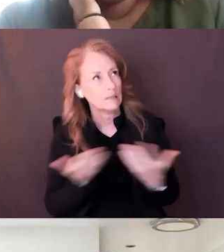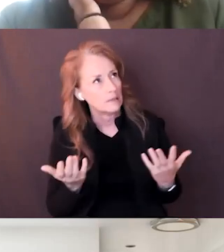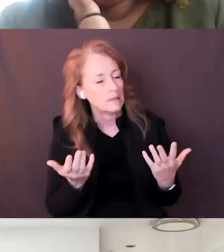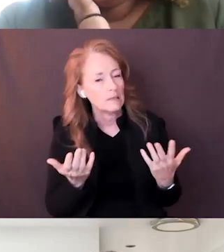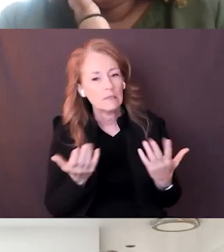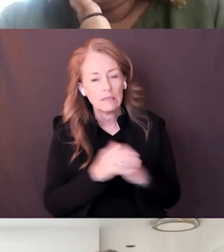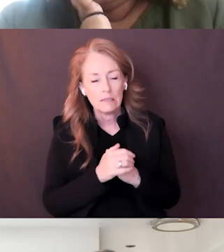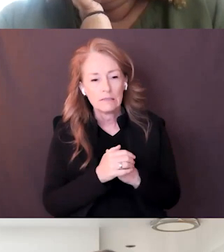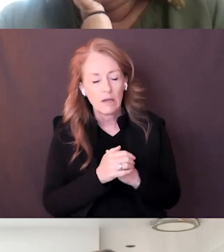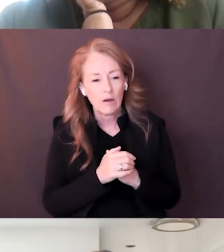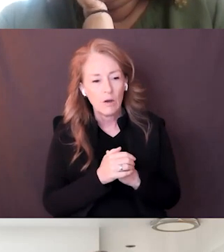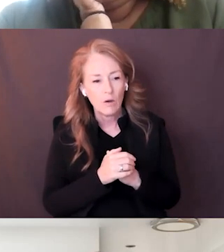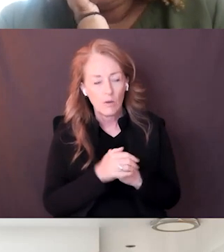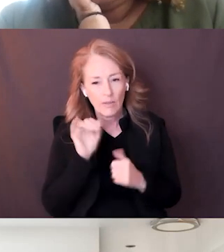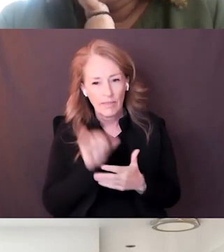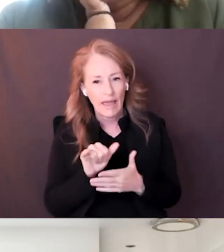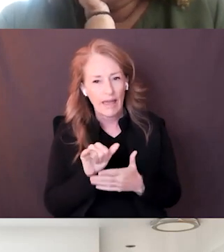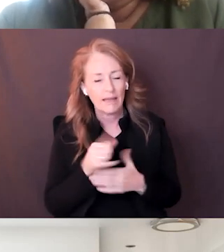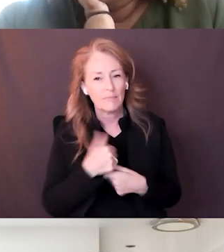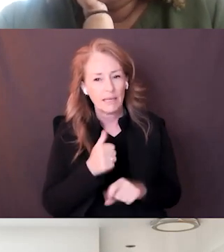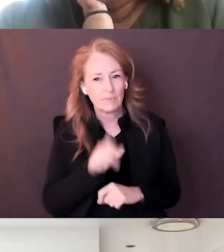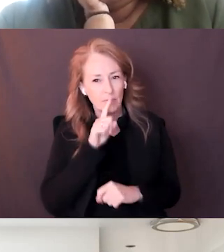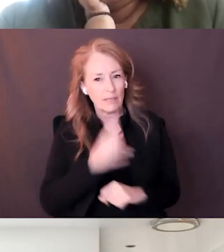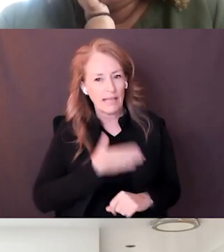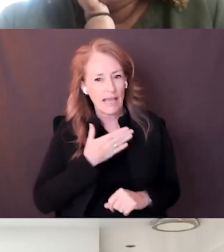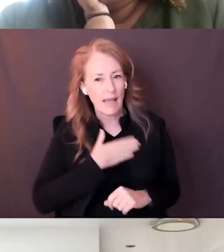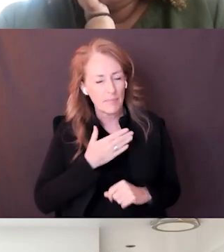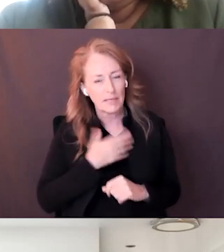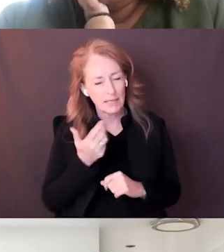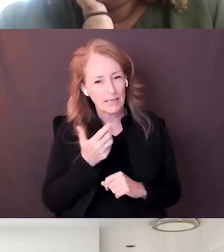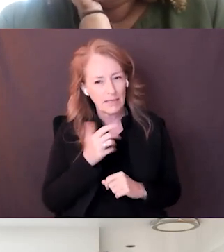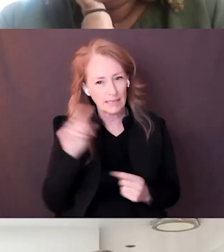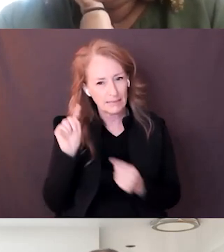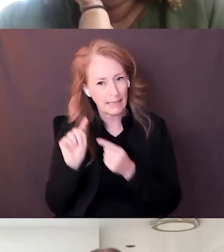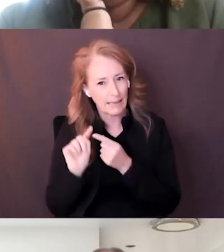THAT MAKES ME HAPPY TO SAY THERE IS SO LITTLE LEFT IN IN